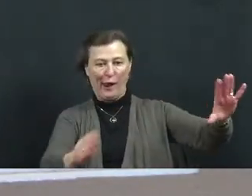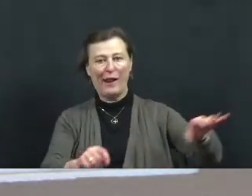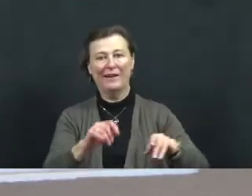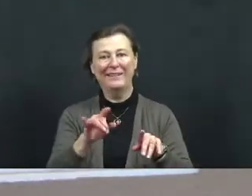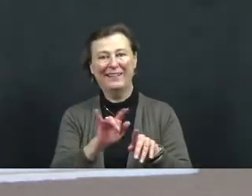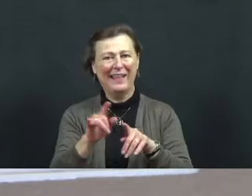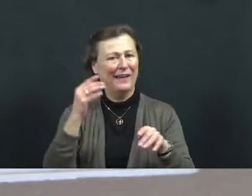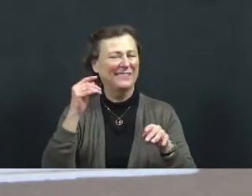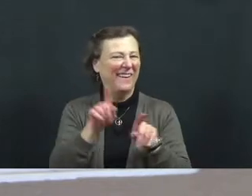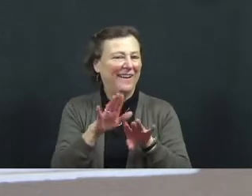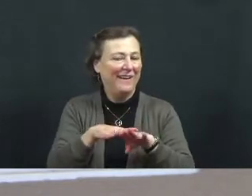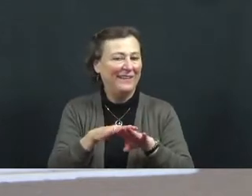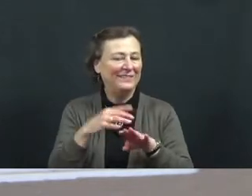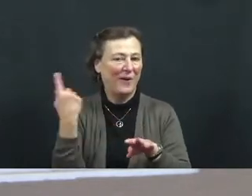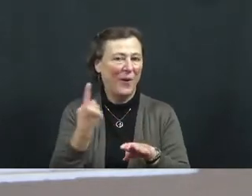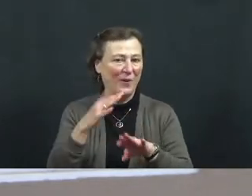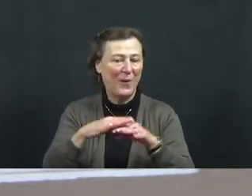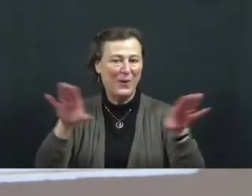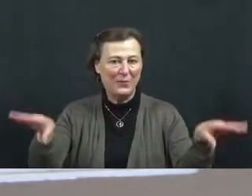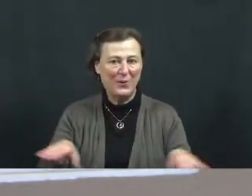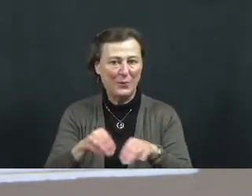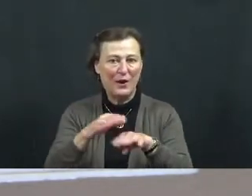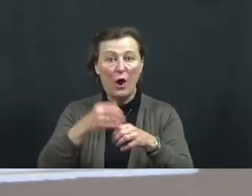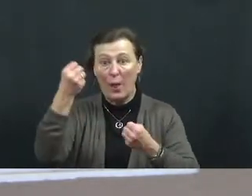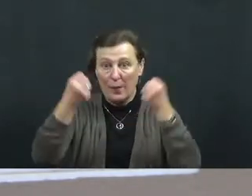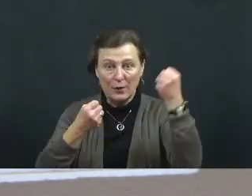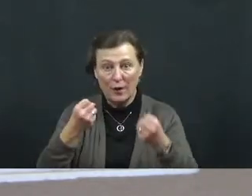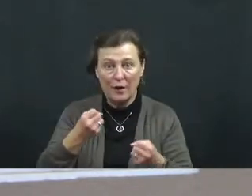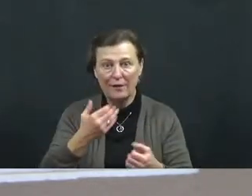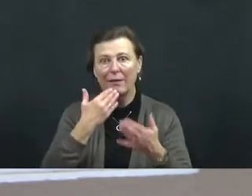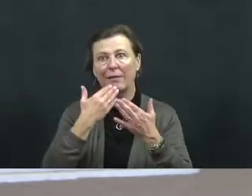They scroll “Just Married” all over your car. Thank goodness, they didn't do the tin cans.